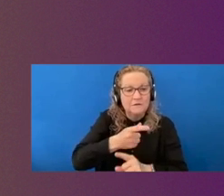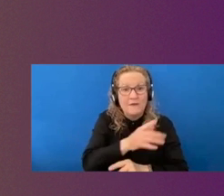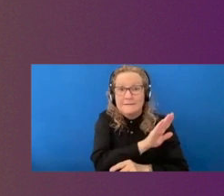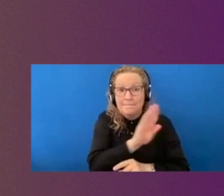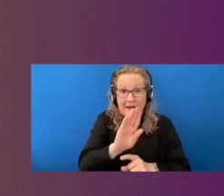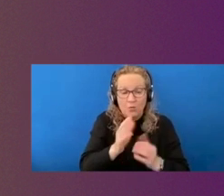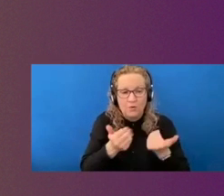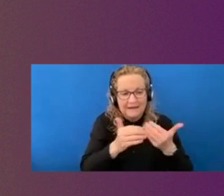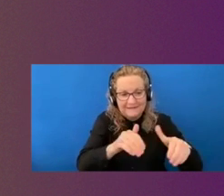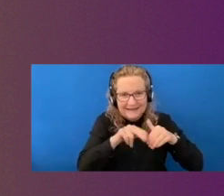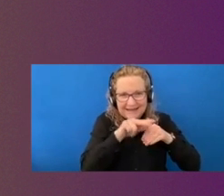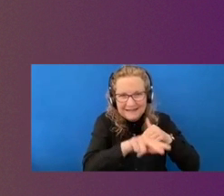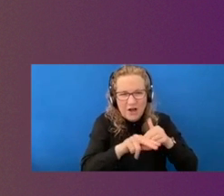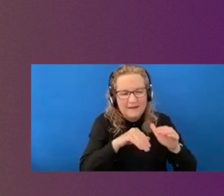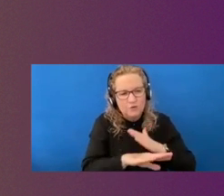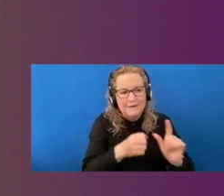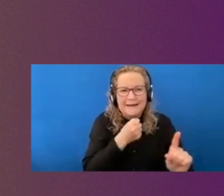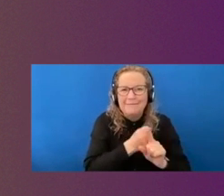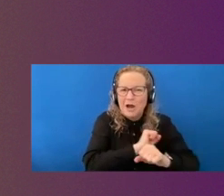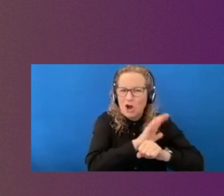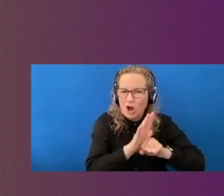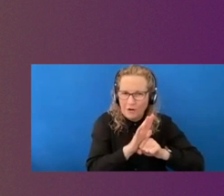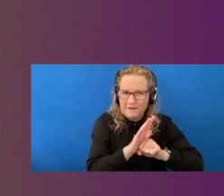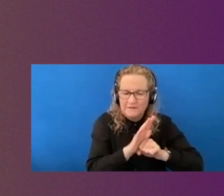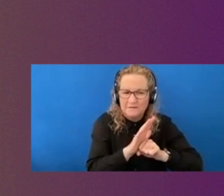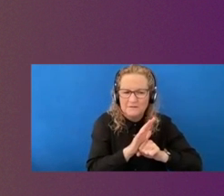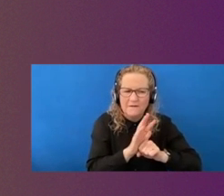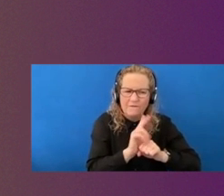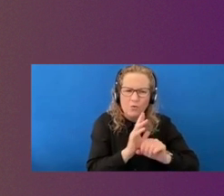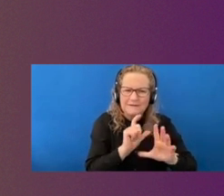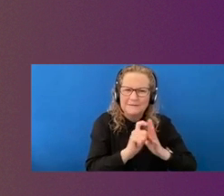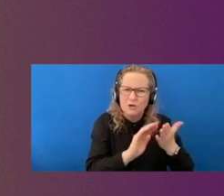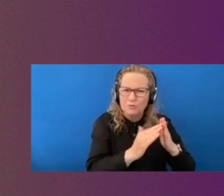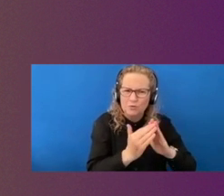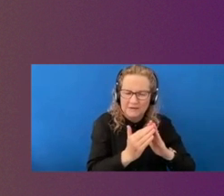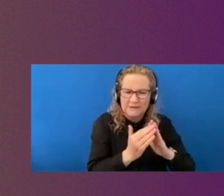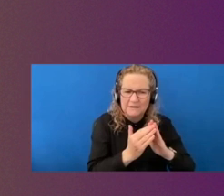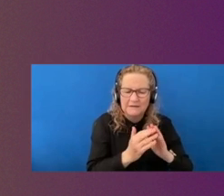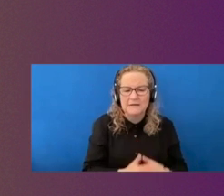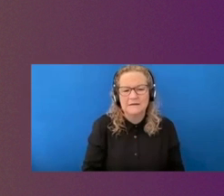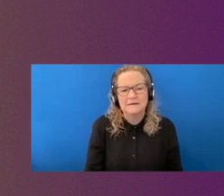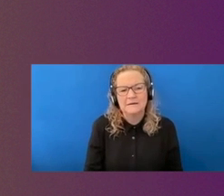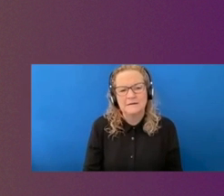some of the impacts of Covid on the disability community as an ongoing basis um and as just an